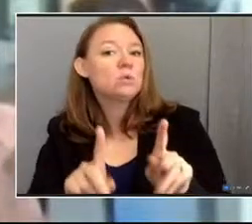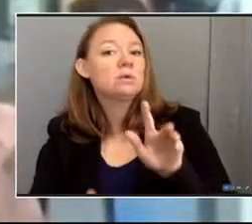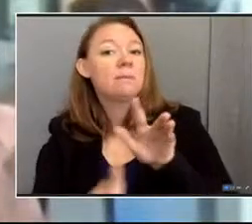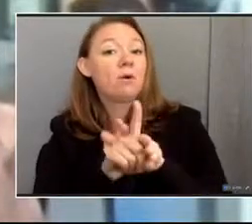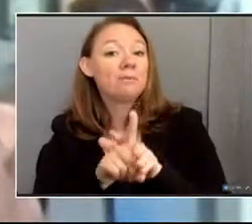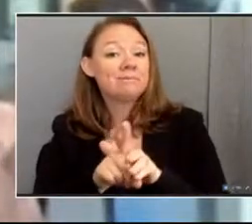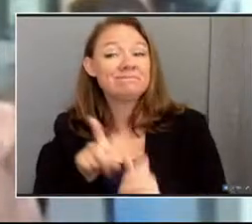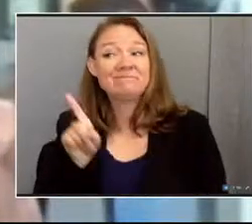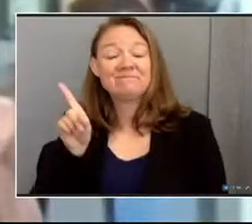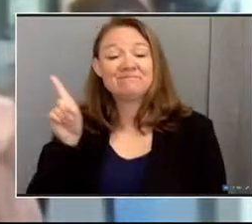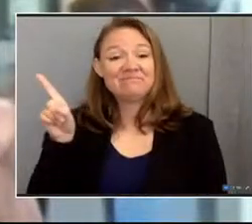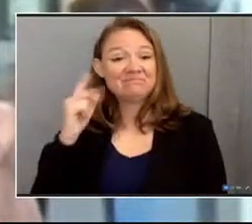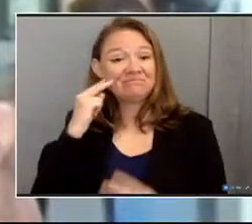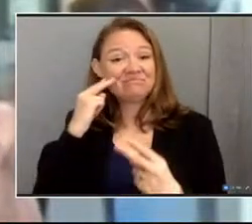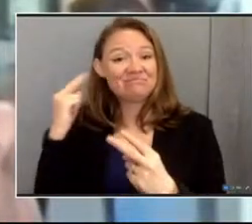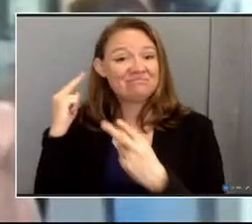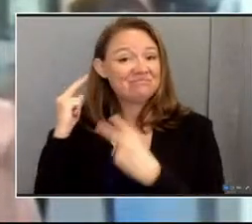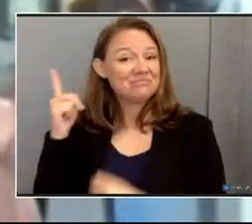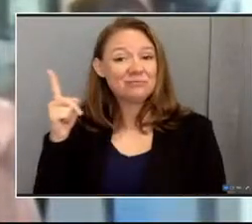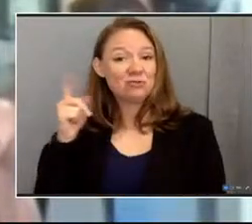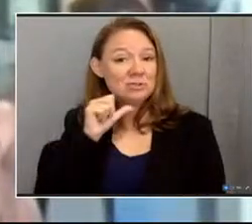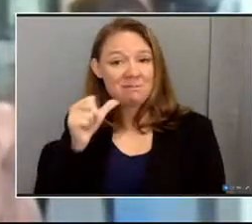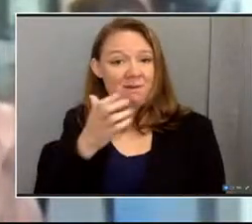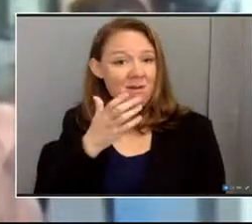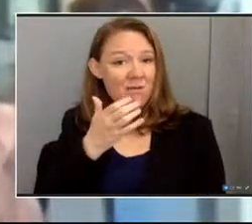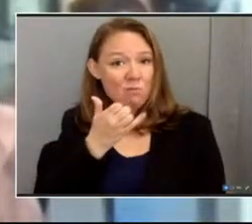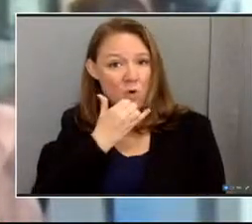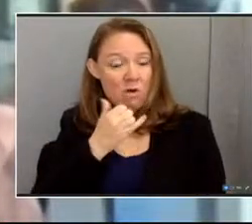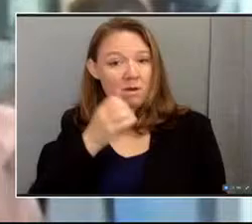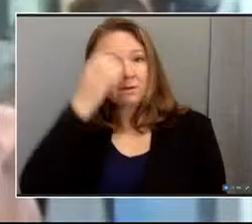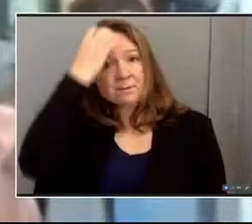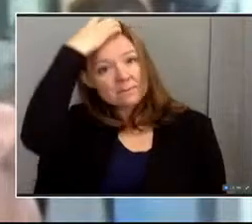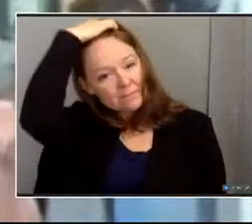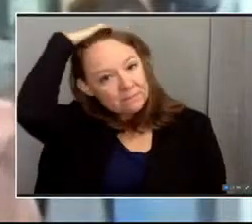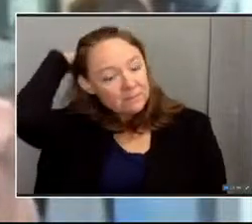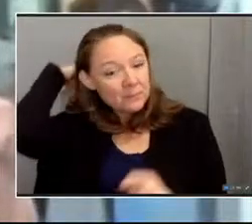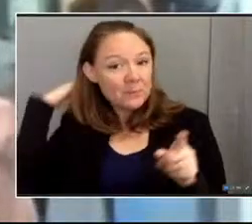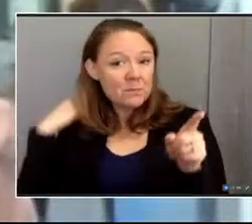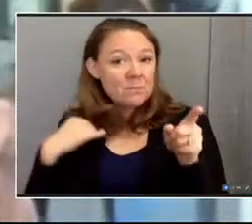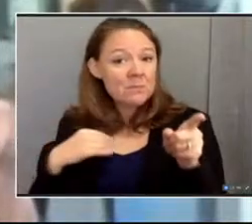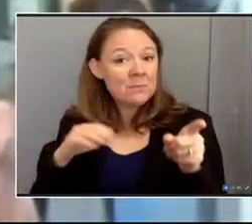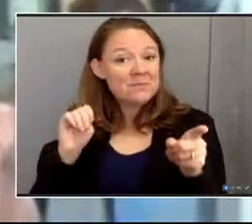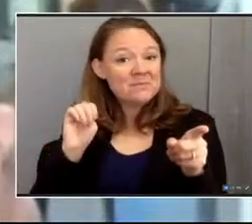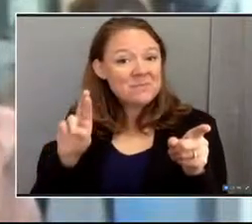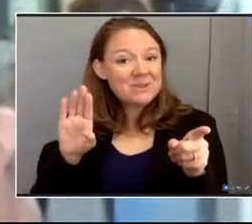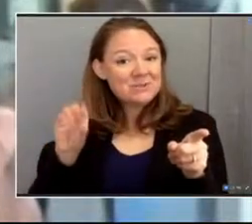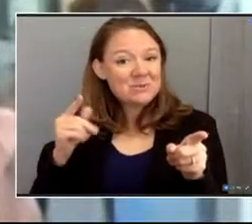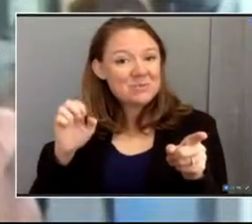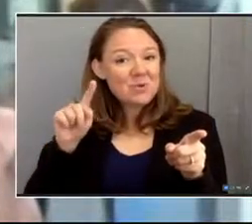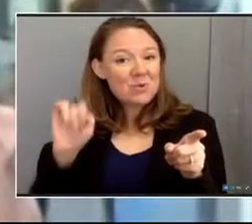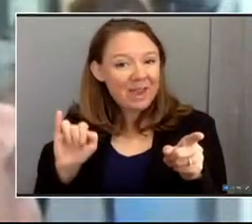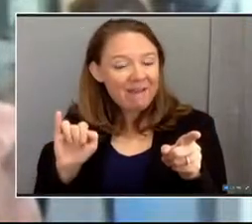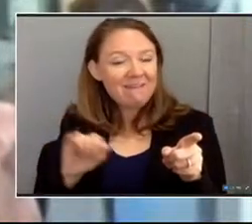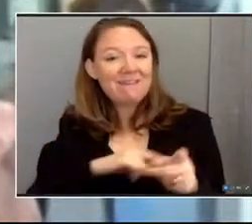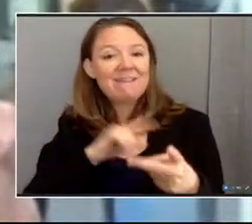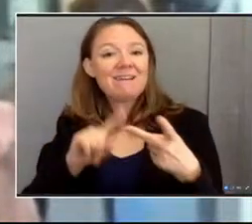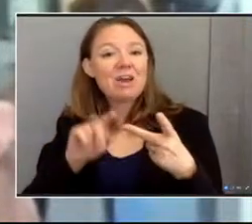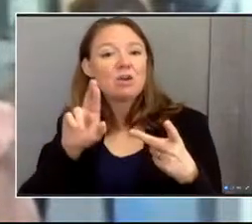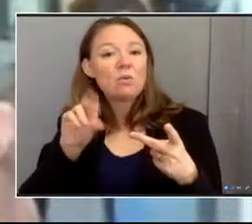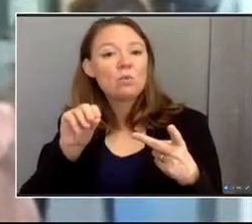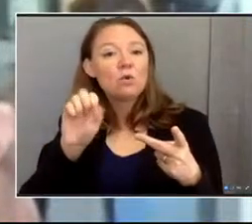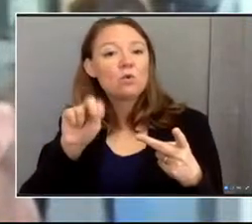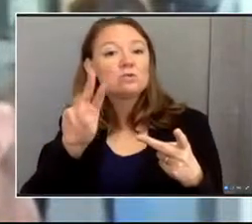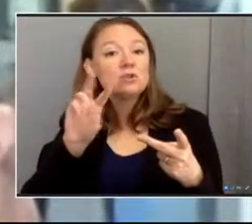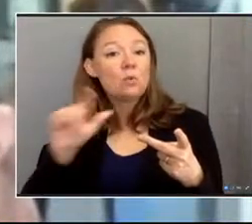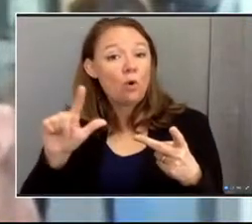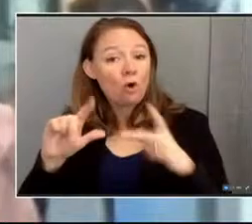for with the help of Mr. Bogeti and the Rosenwald Foundation I was able to get a scholarship